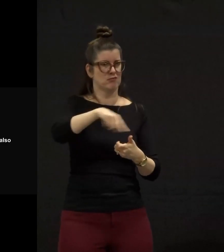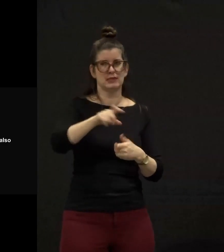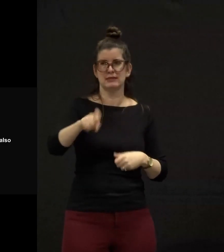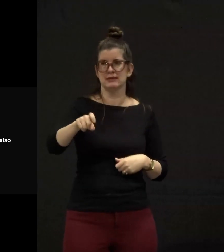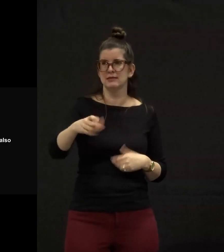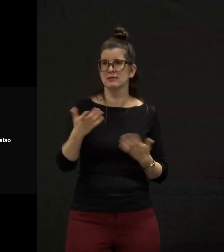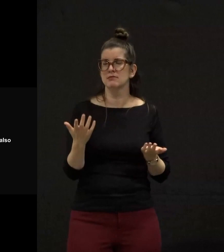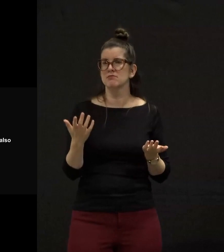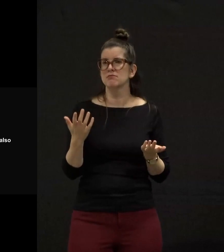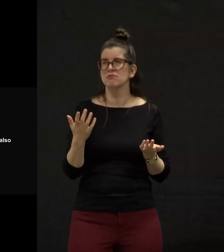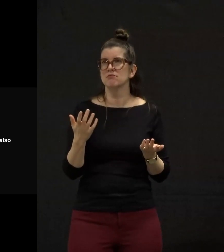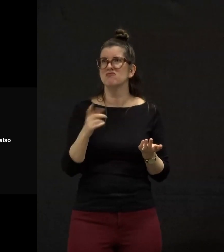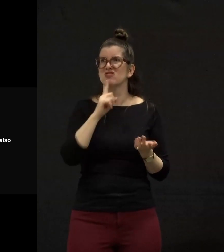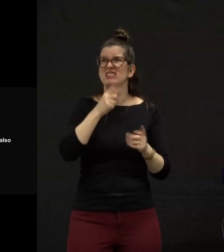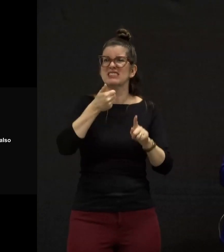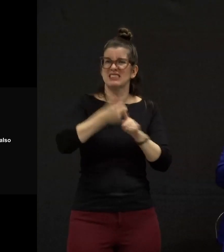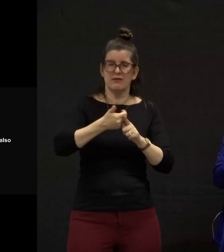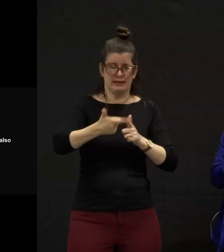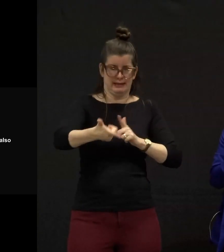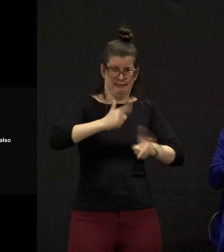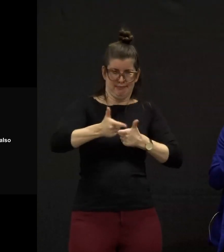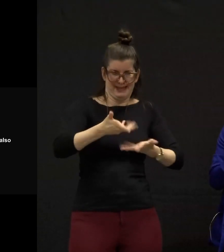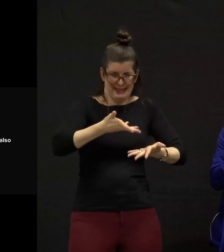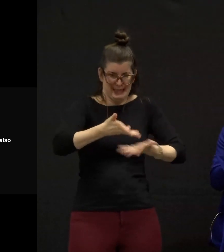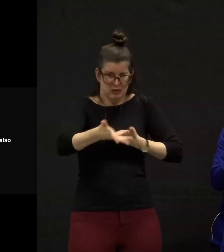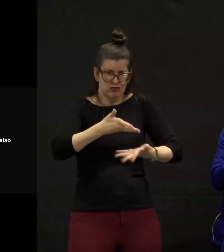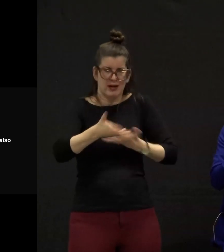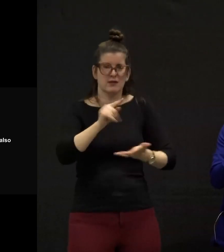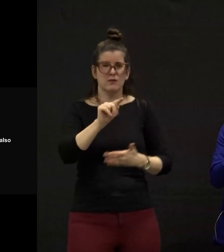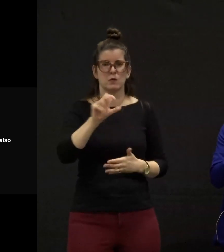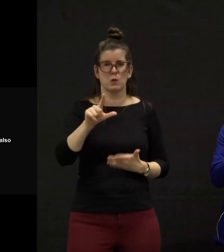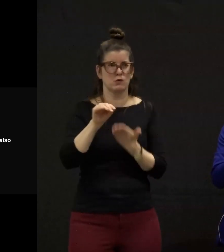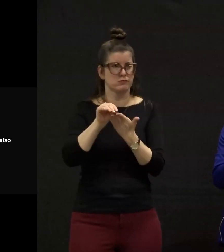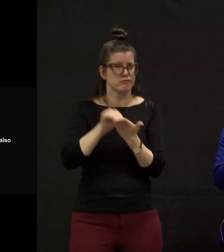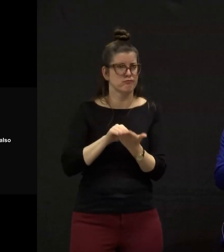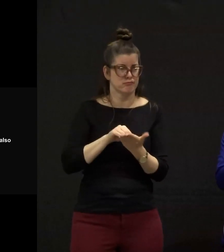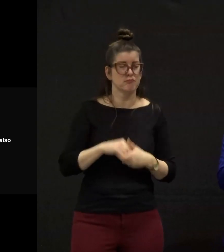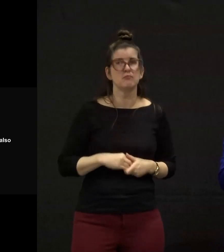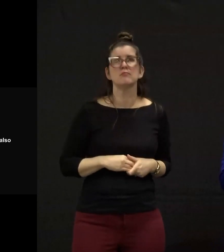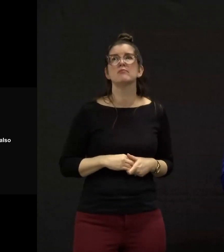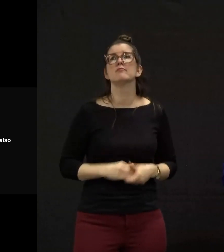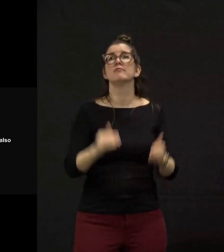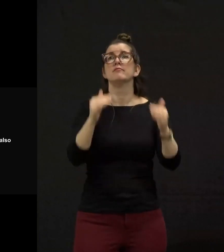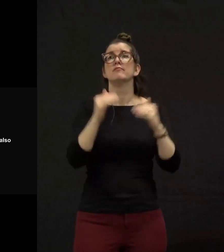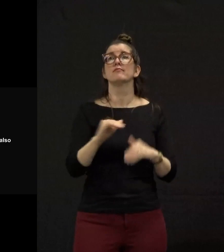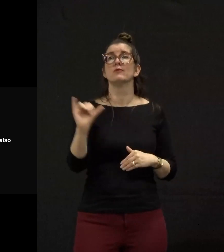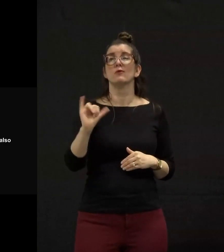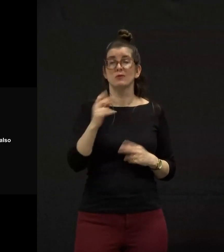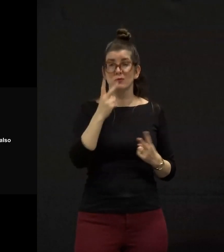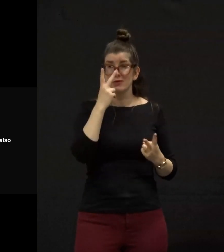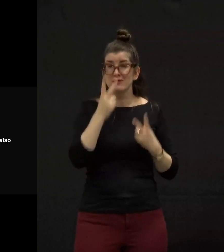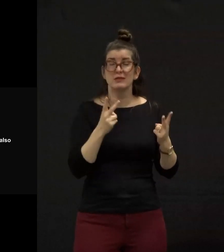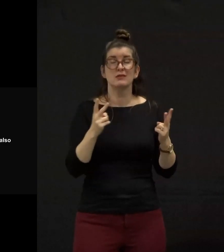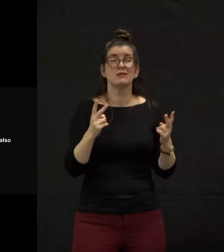a interactive tool that we like to collect data on. We also have seen great examples